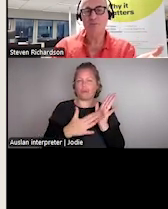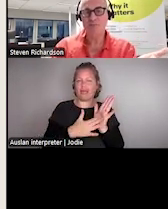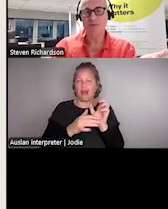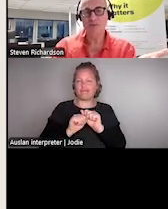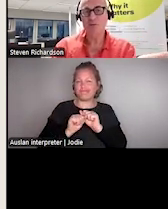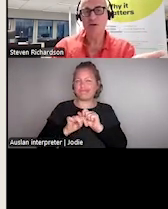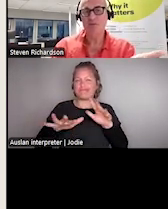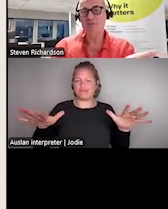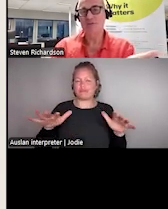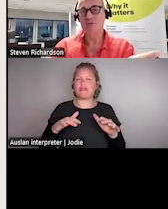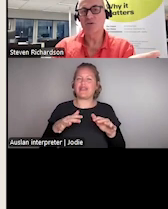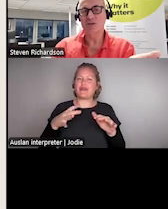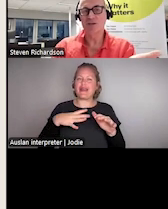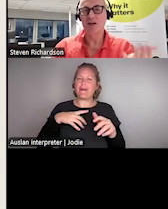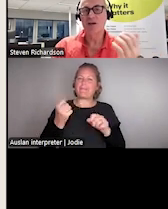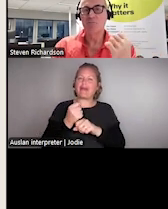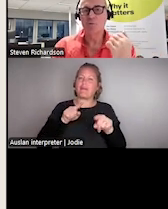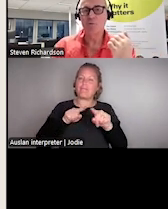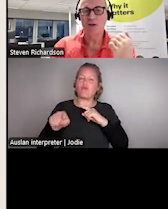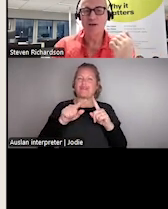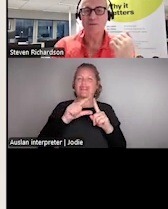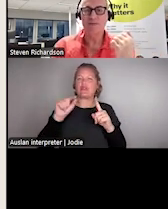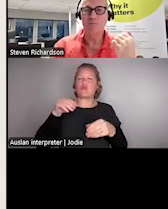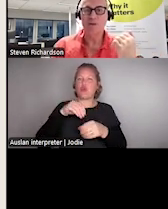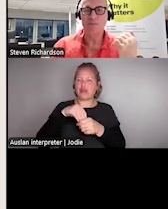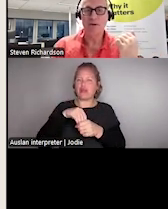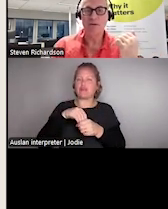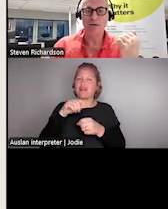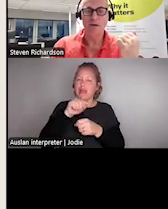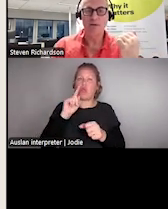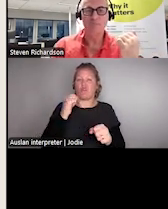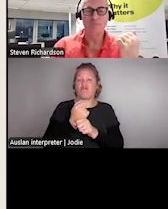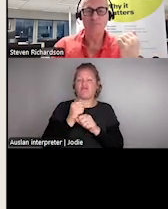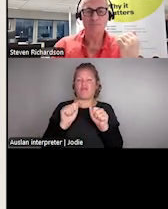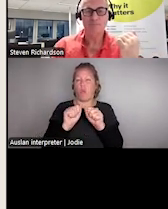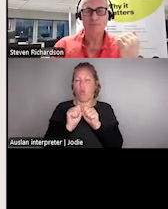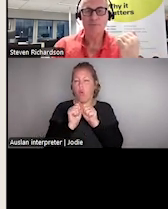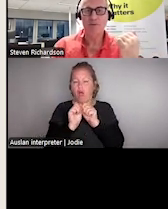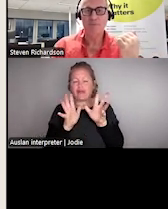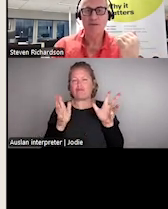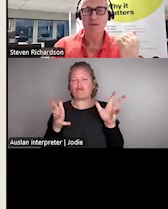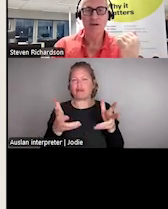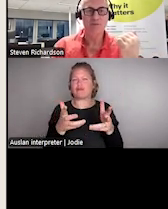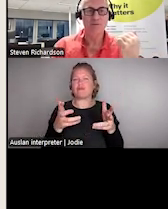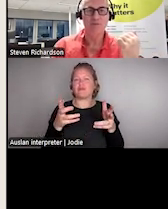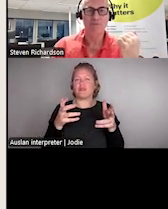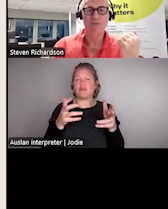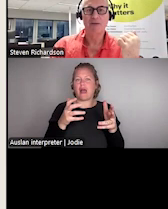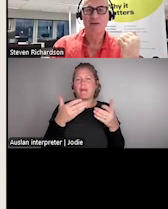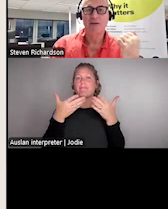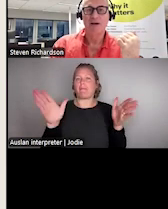maximising the power of that digital content will create some widespread public engagement.